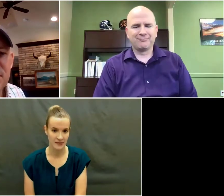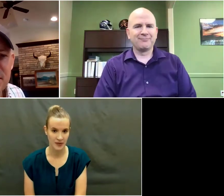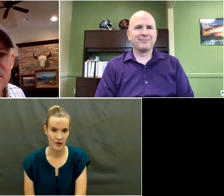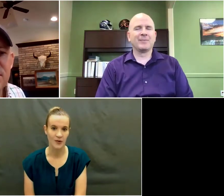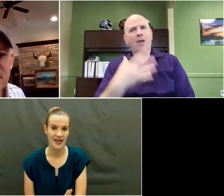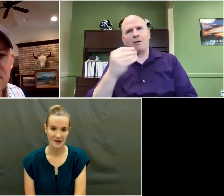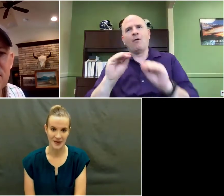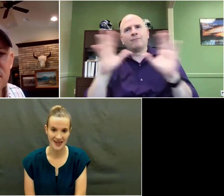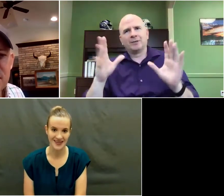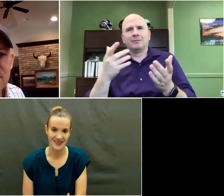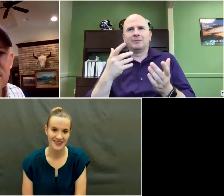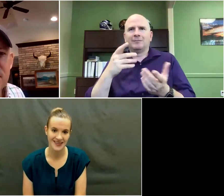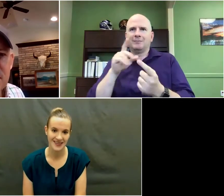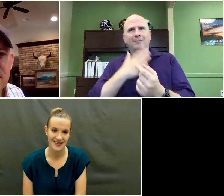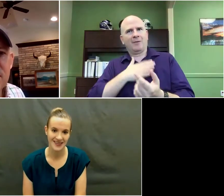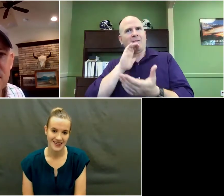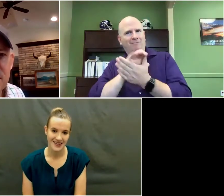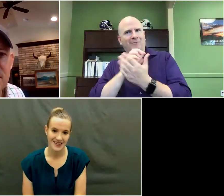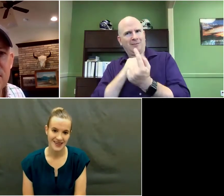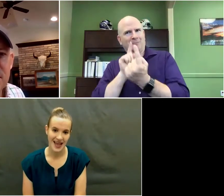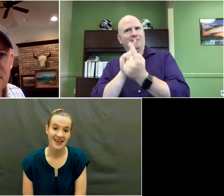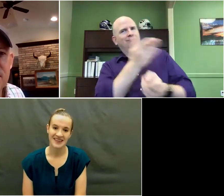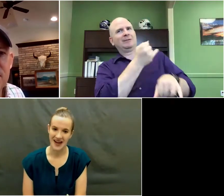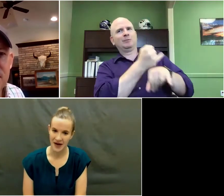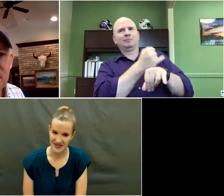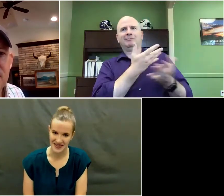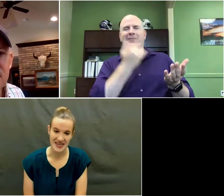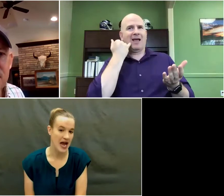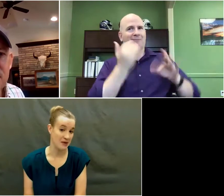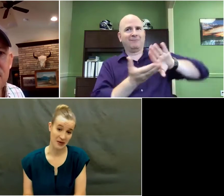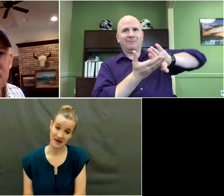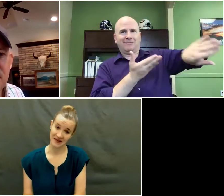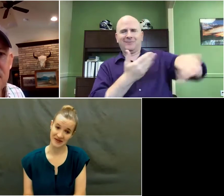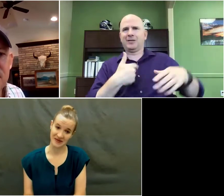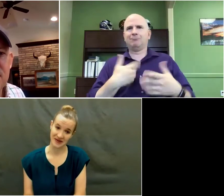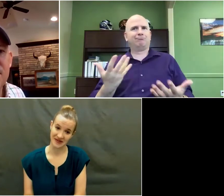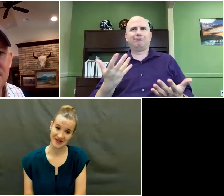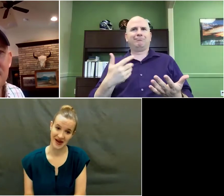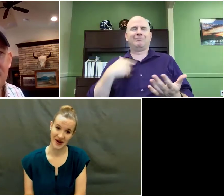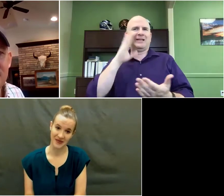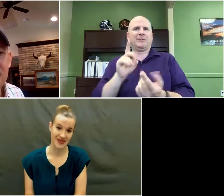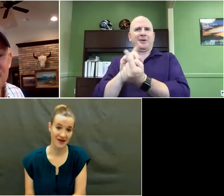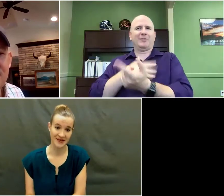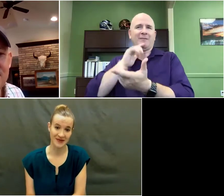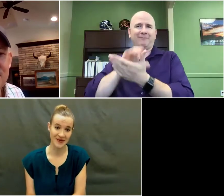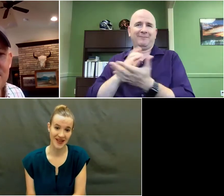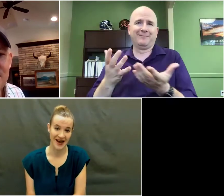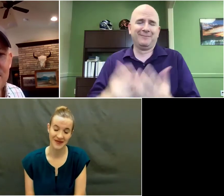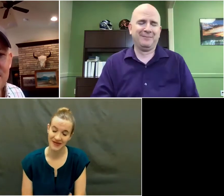people who were like me. And obviously, I met my wife at the school, so without the school, I never